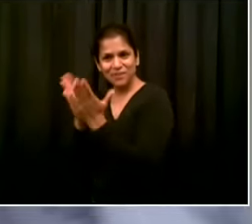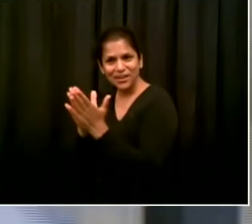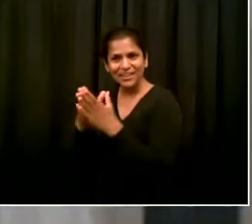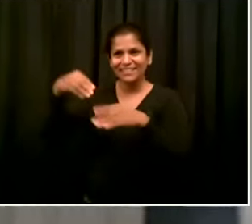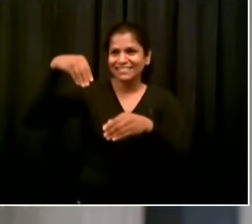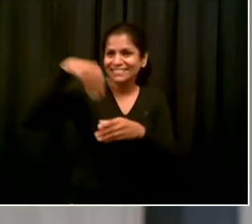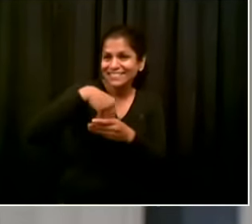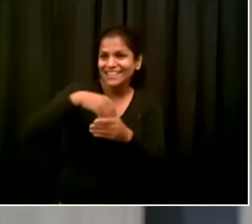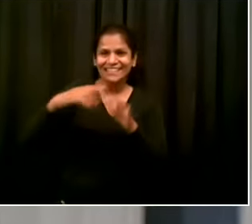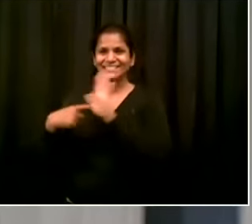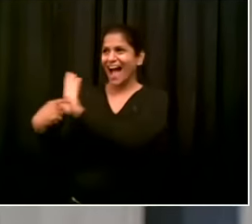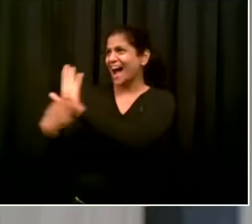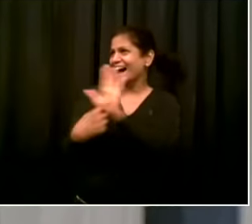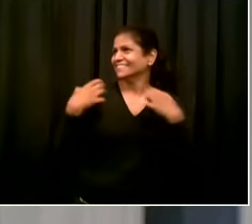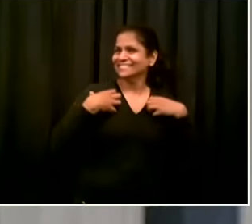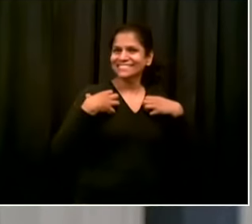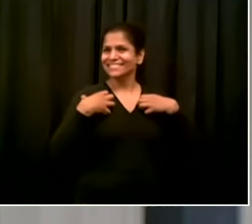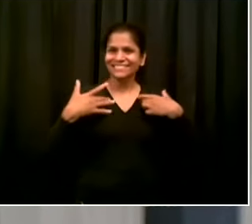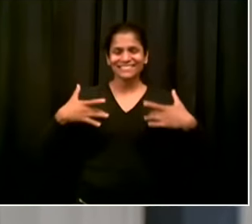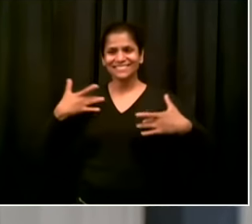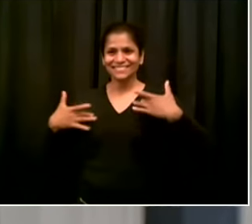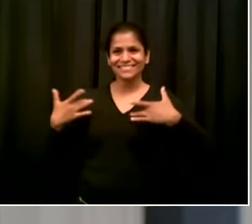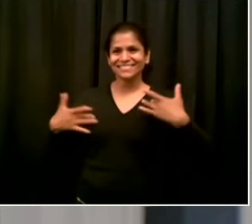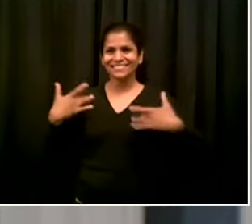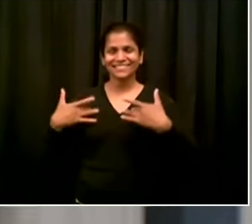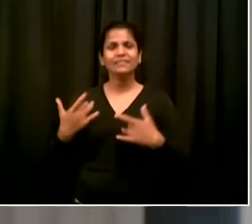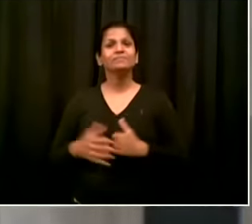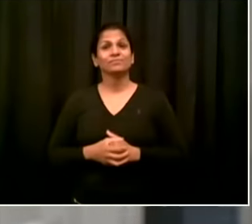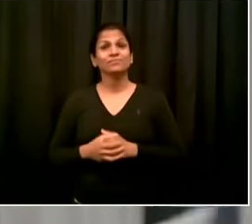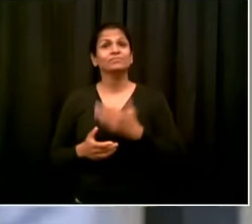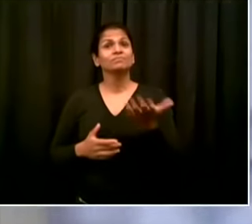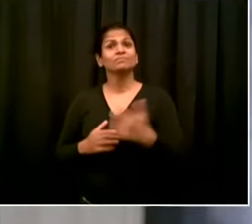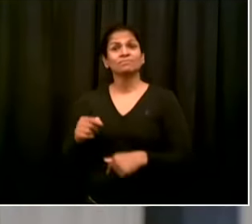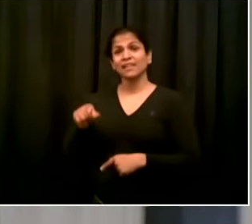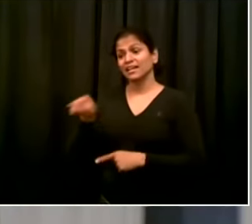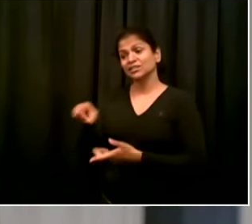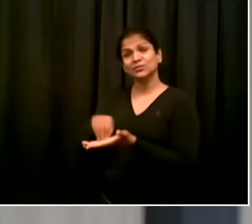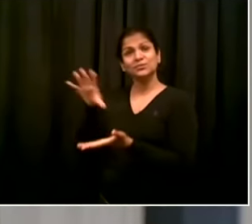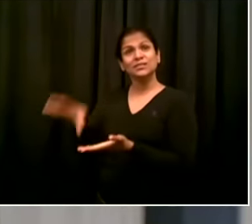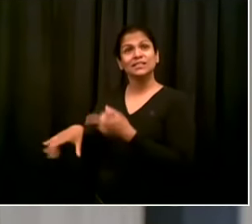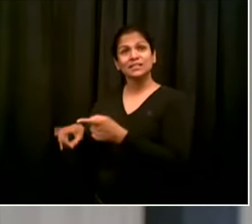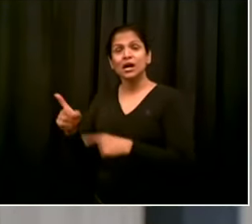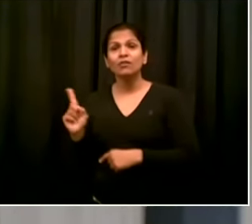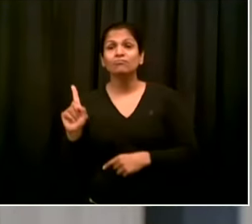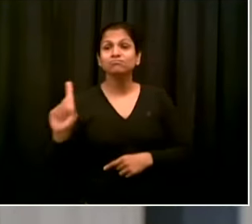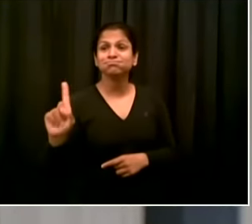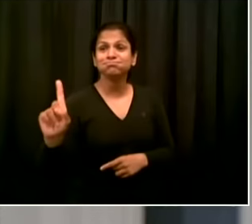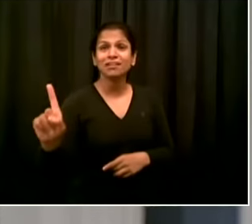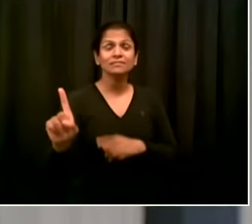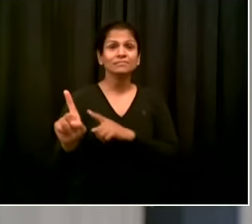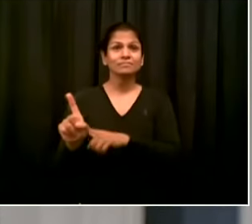THEY ARE REQUIRED TO REPORT TO THE BUILDING. THE NUMBER ONE JOB WE SHARE IS SERVING OUR